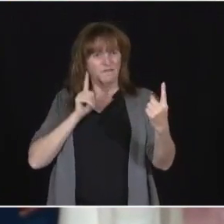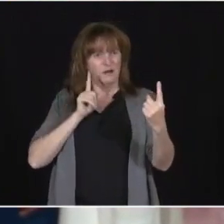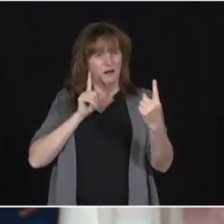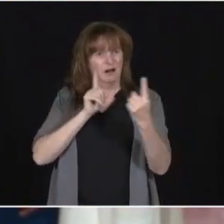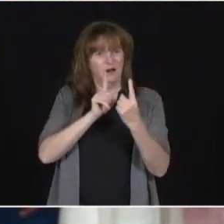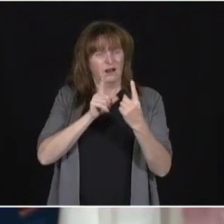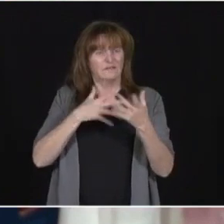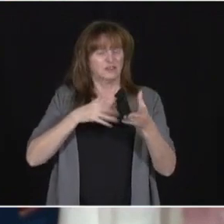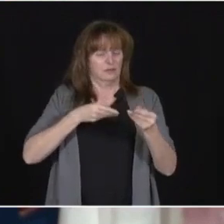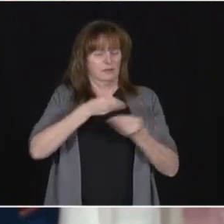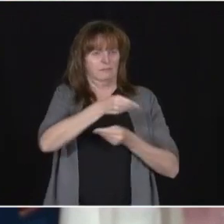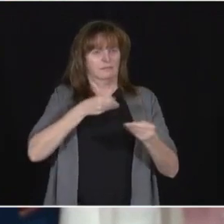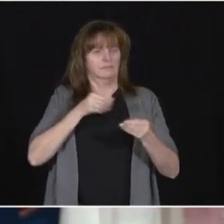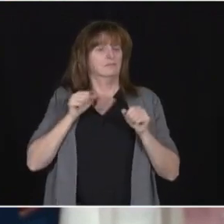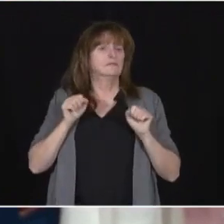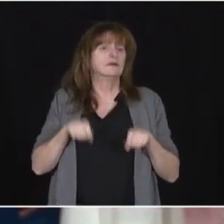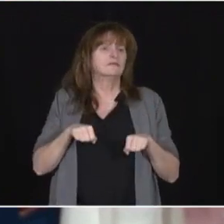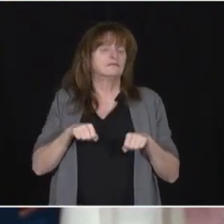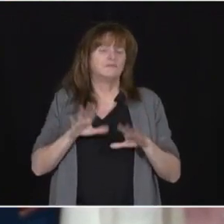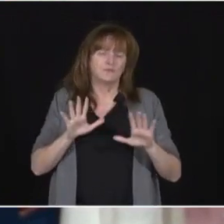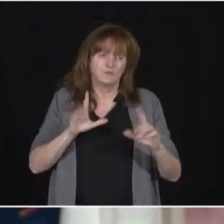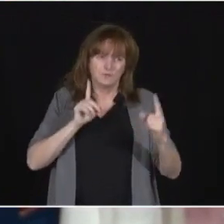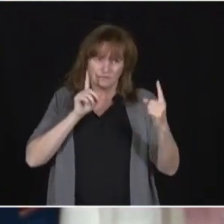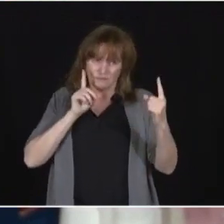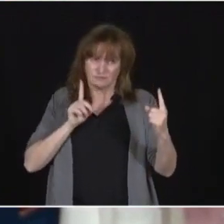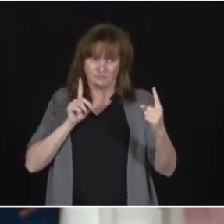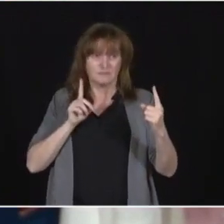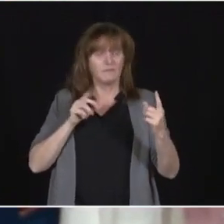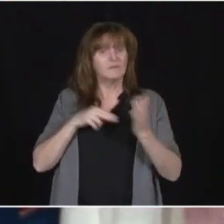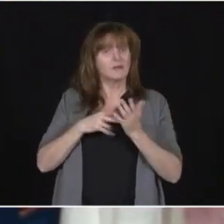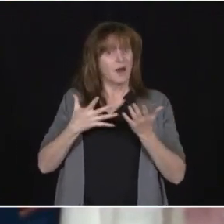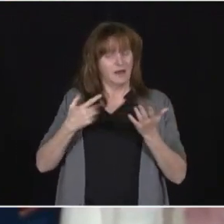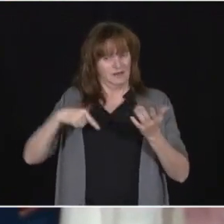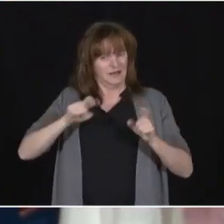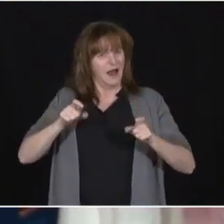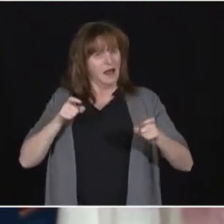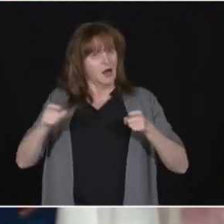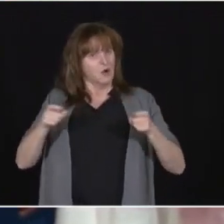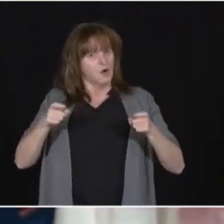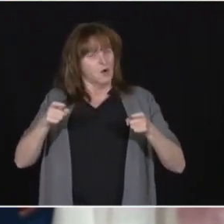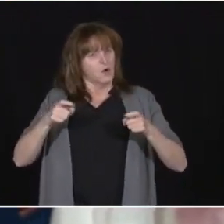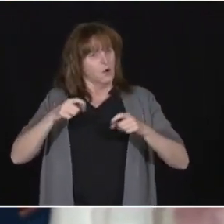We will get through this. Thank you and God bless the people of Ontario.